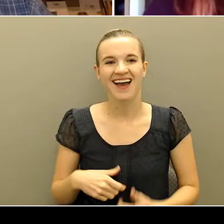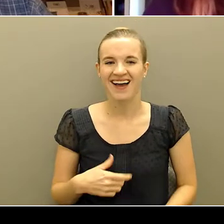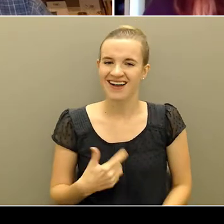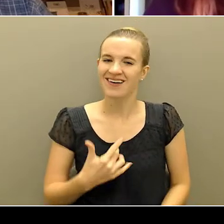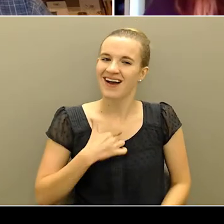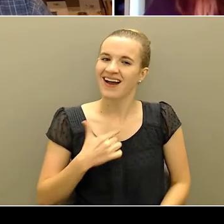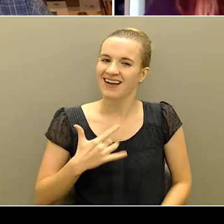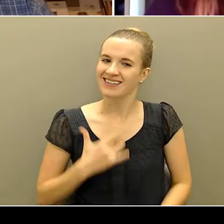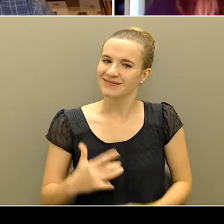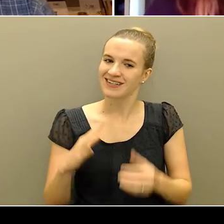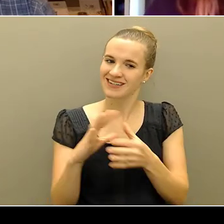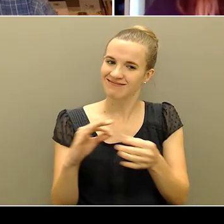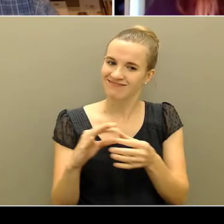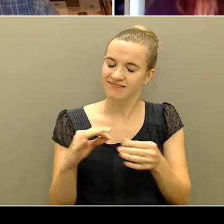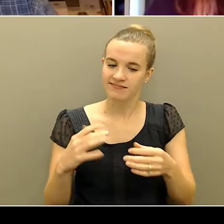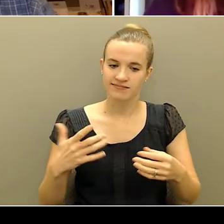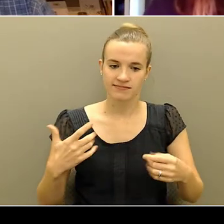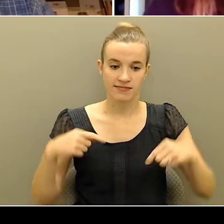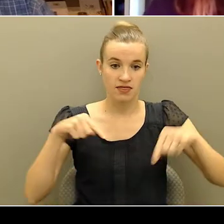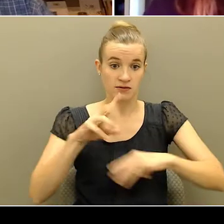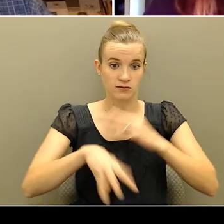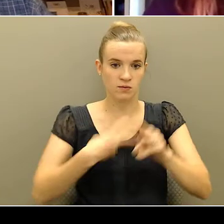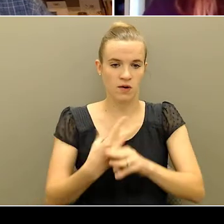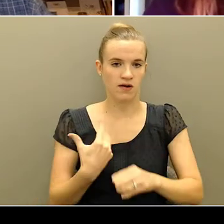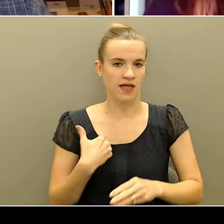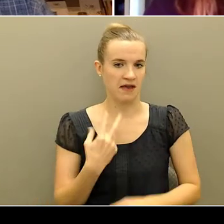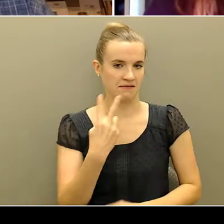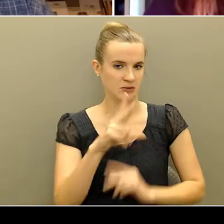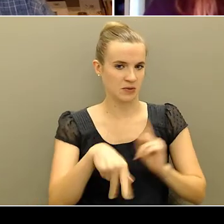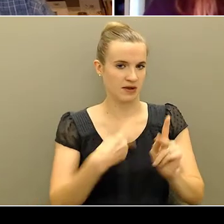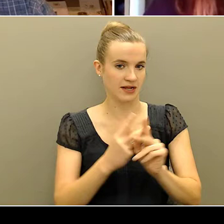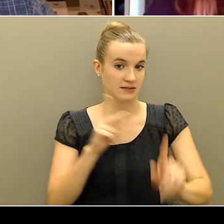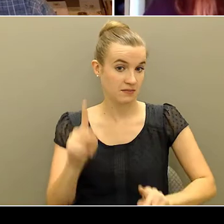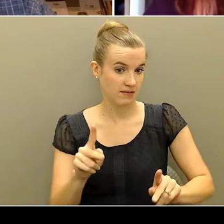of people: there's seniors and there's seniors in training, you know, if we're